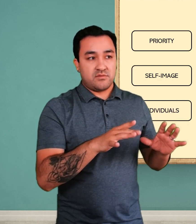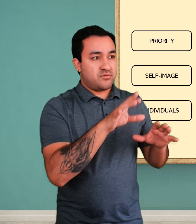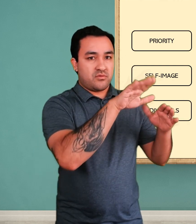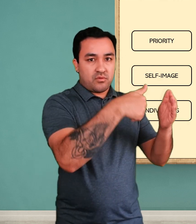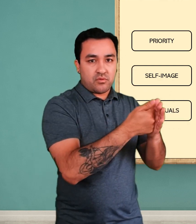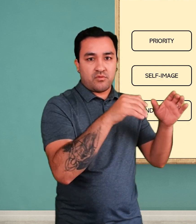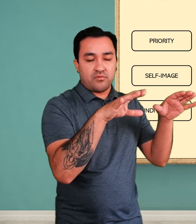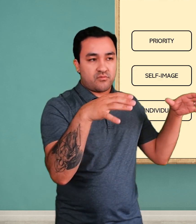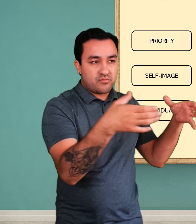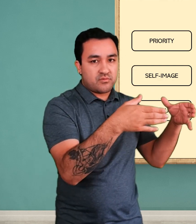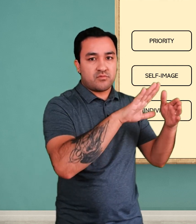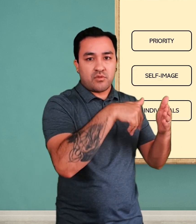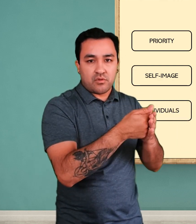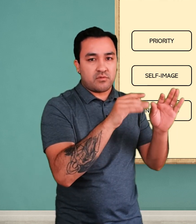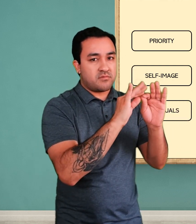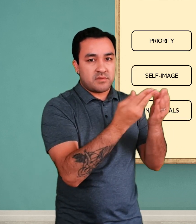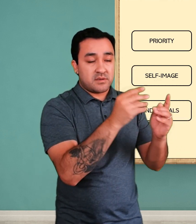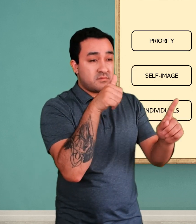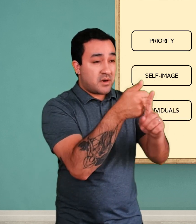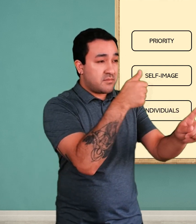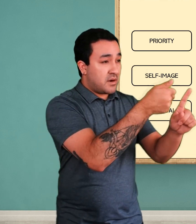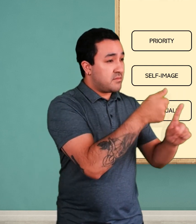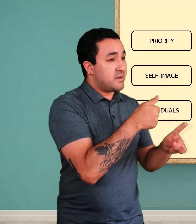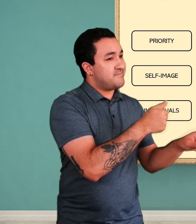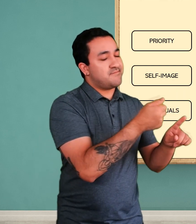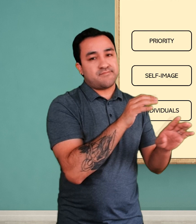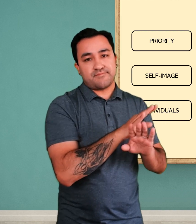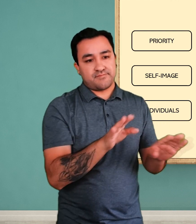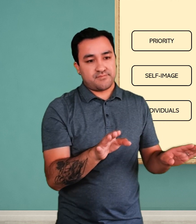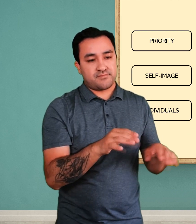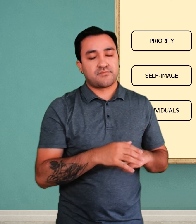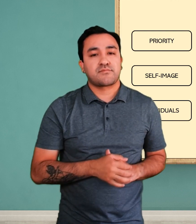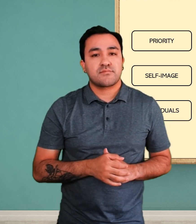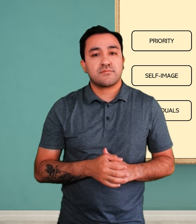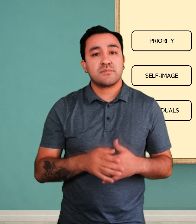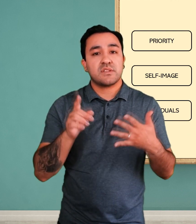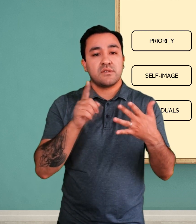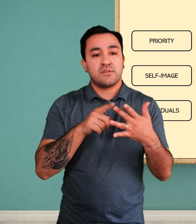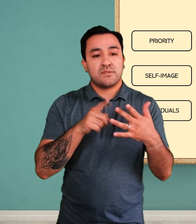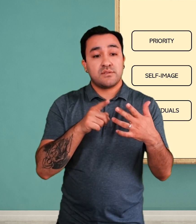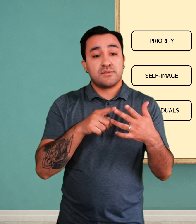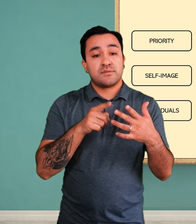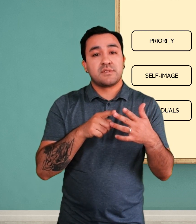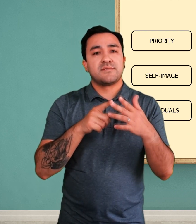The third lens is how individuals are viewed. There are news stories that cover this topic.